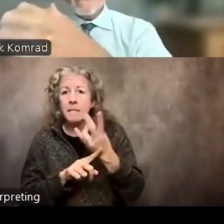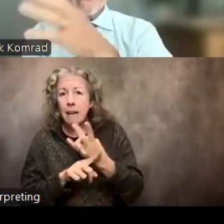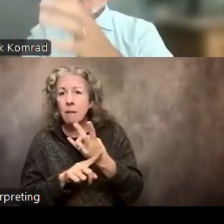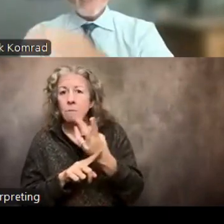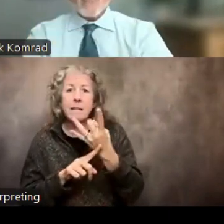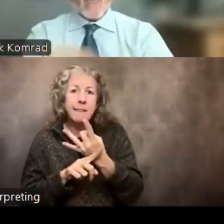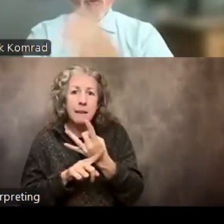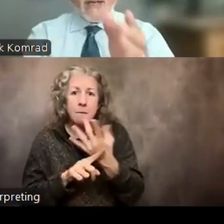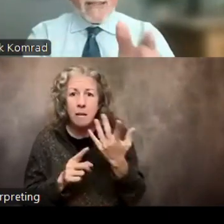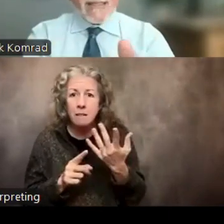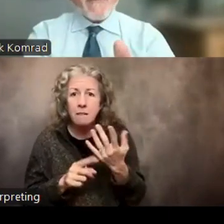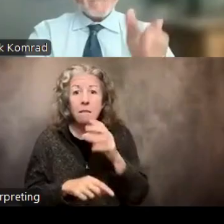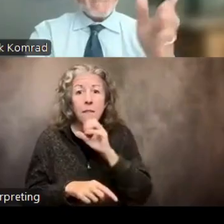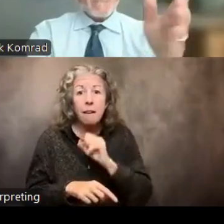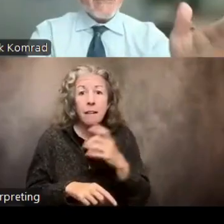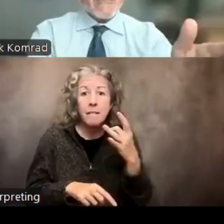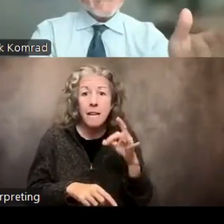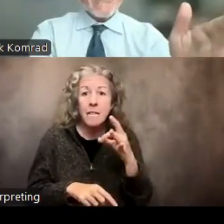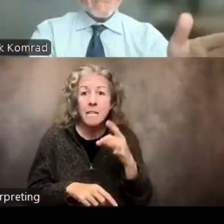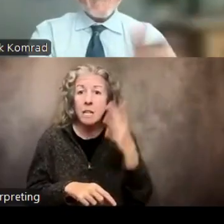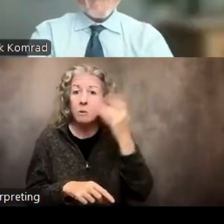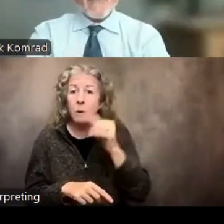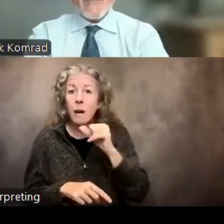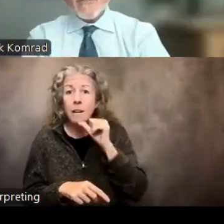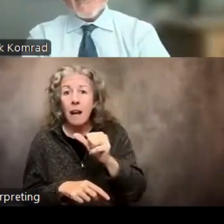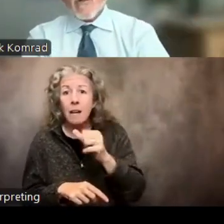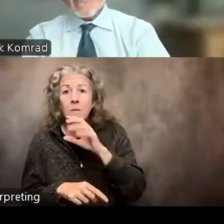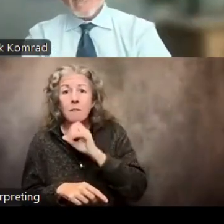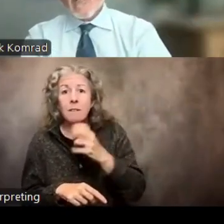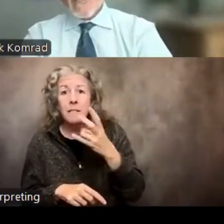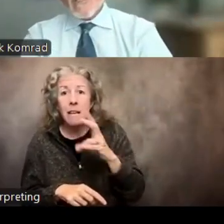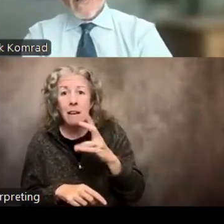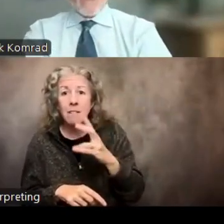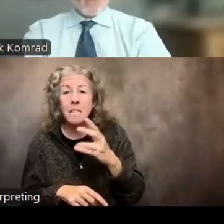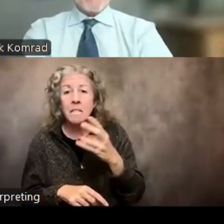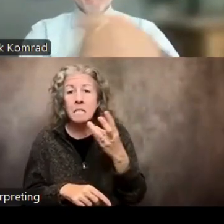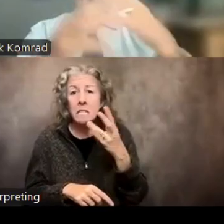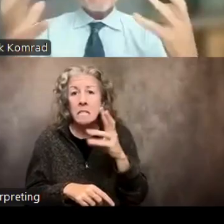years old. Well, why not 17 or 16 or 15 years old? Why not? You